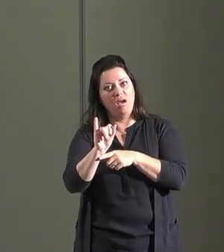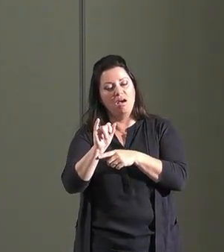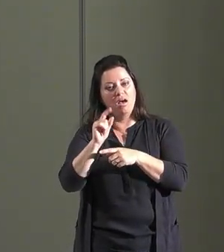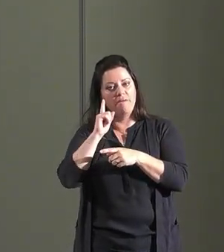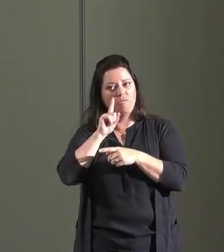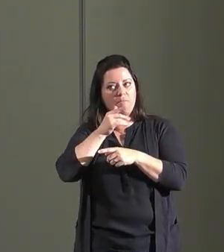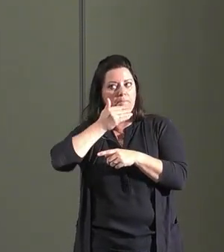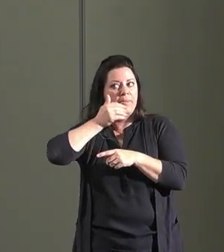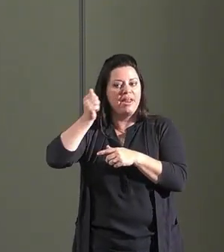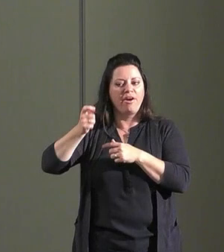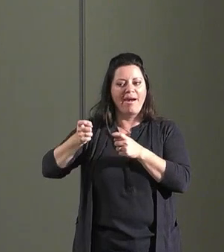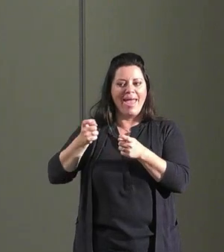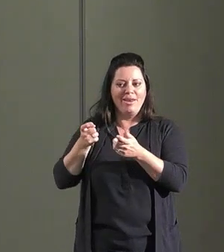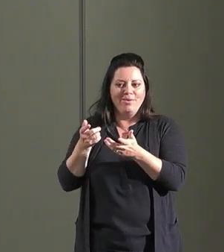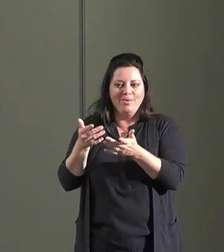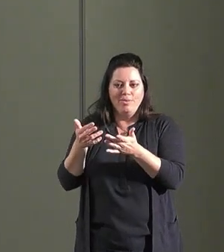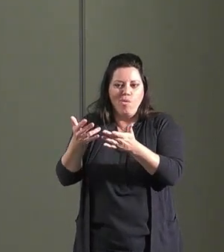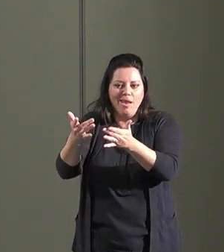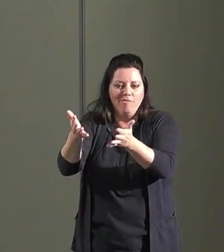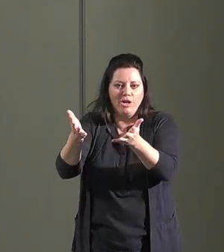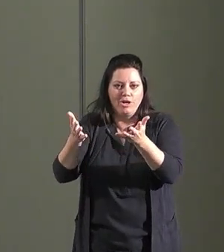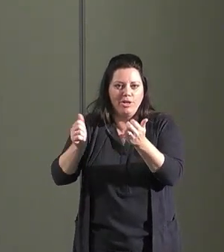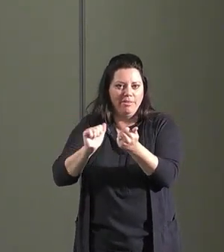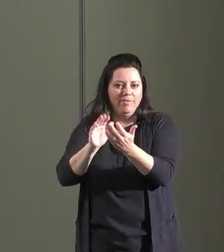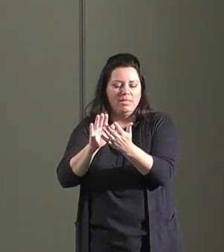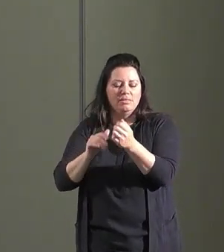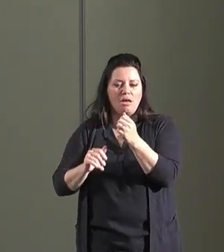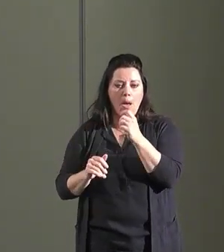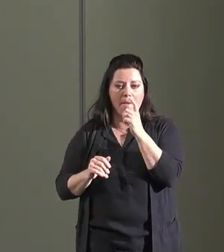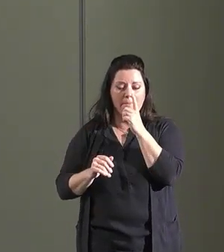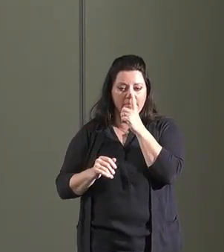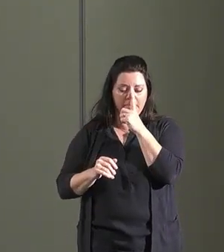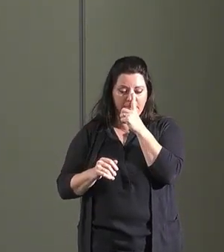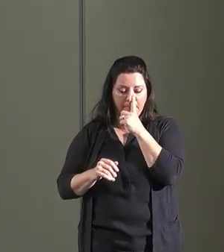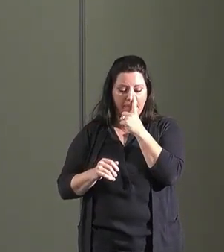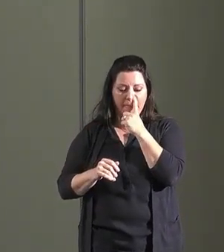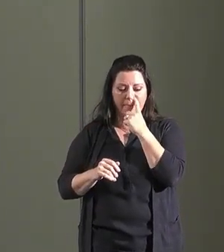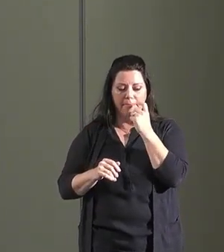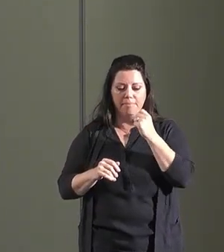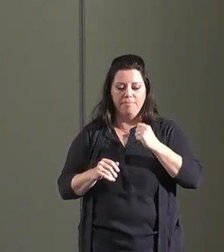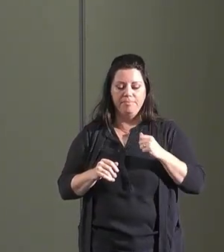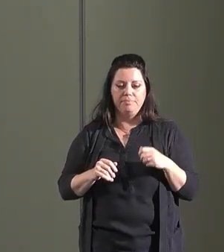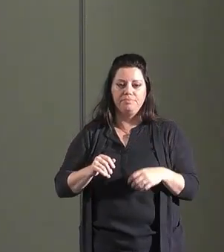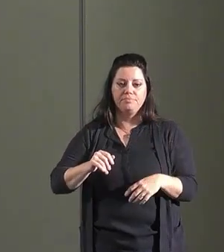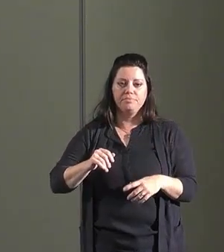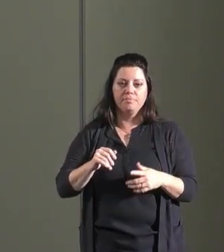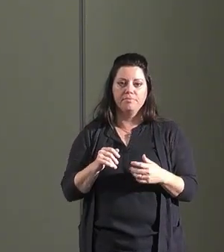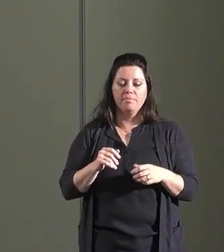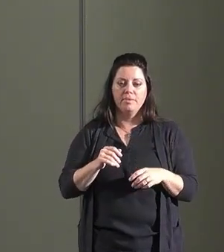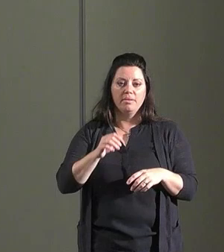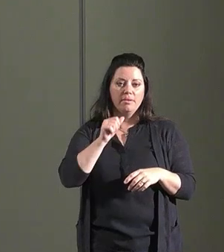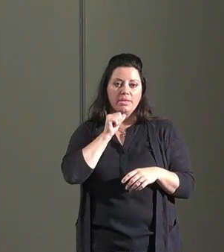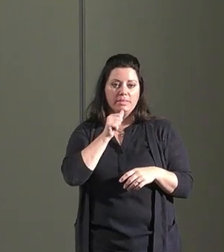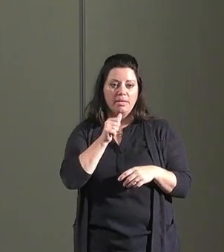handle whatever is placed in front of them. So yeah, it doesn't depend on something being